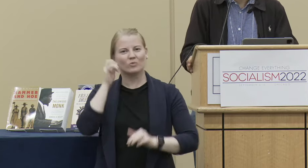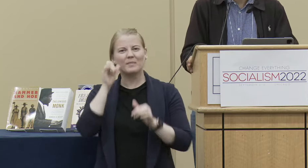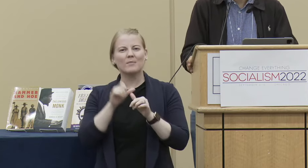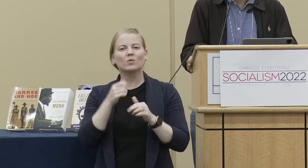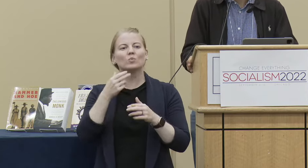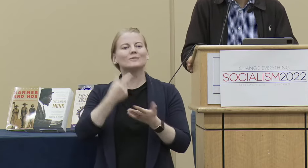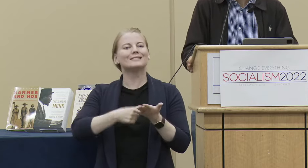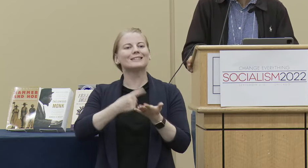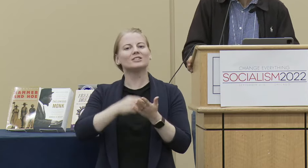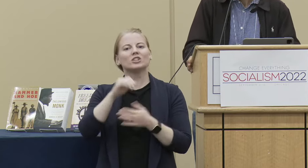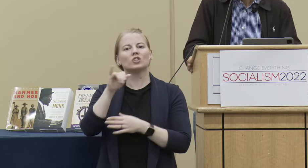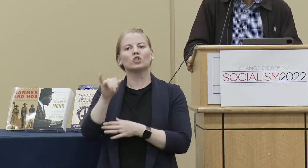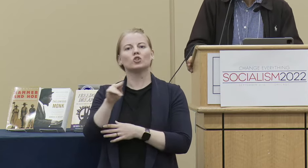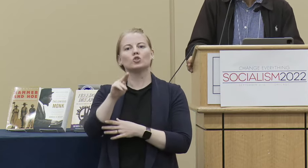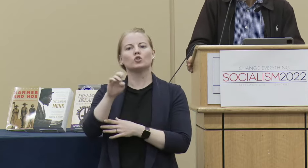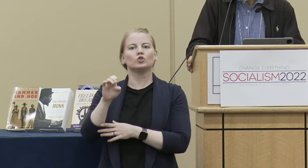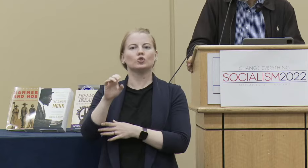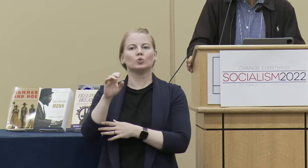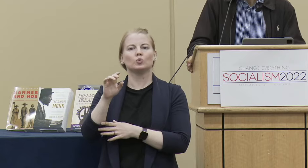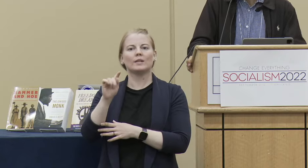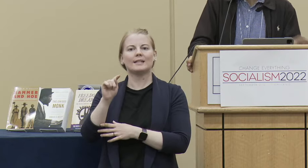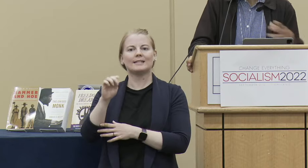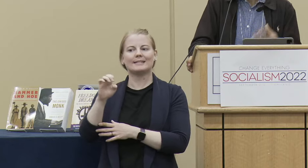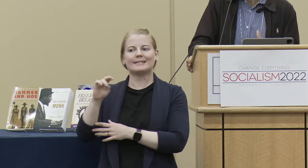remember that , you know, when we talk about Juneteenth, for